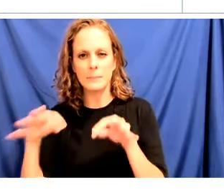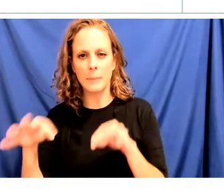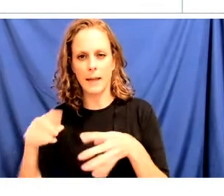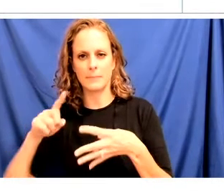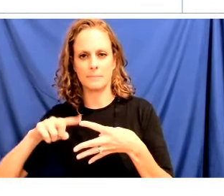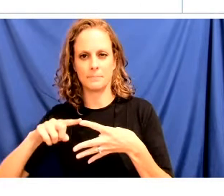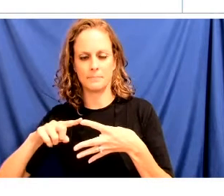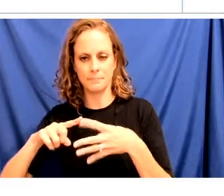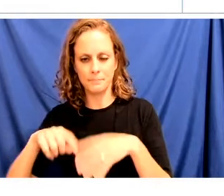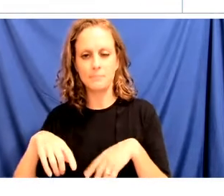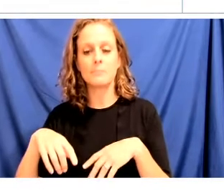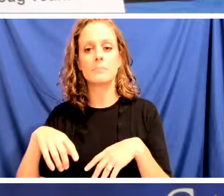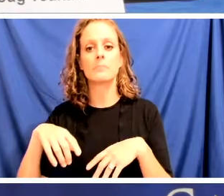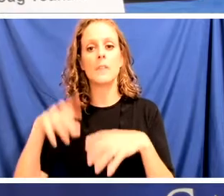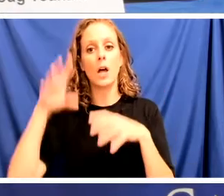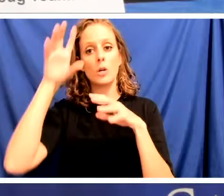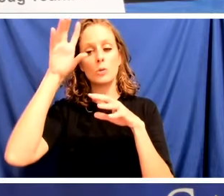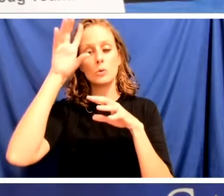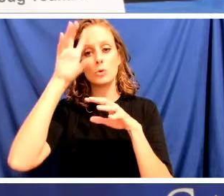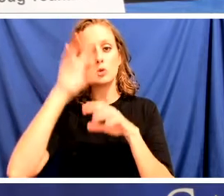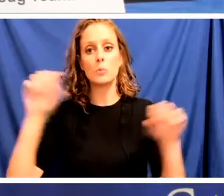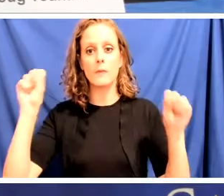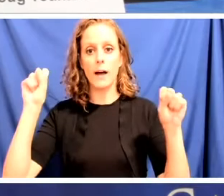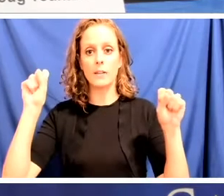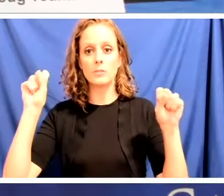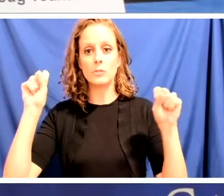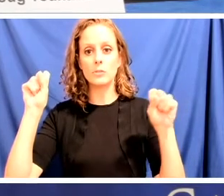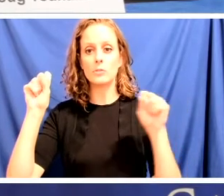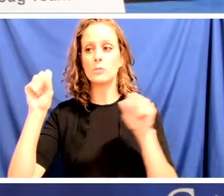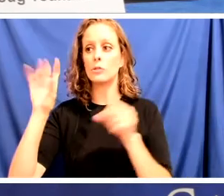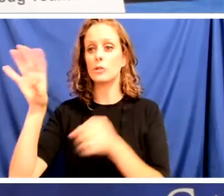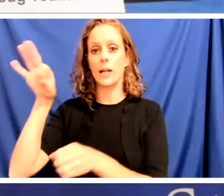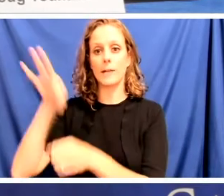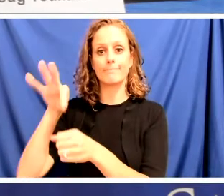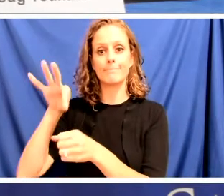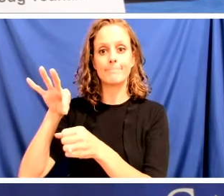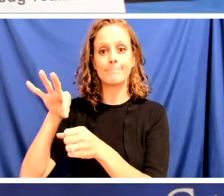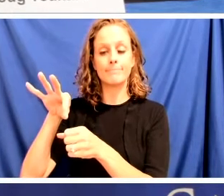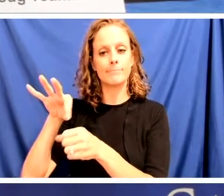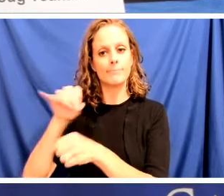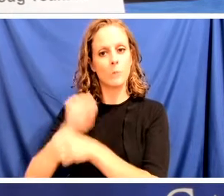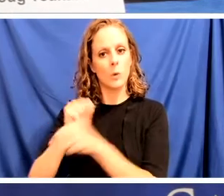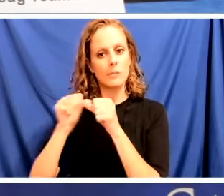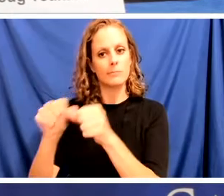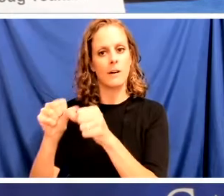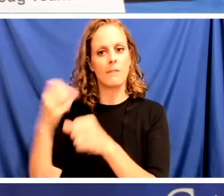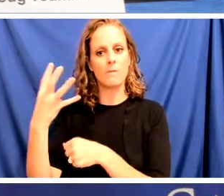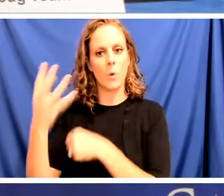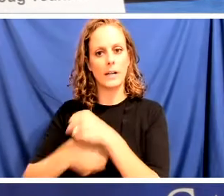supervisors are elected for four years. There are two supervisor districts.